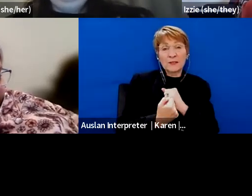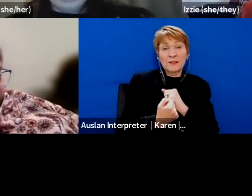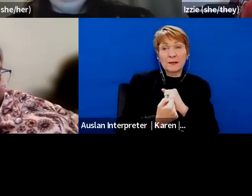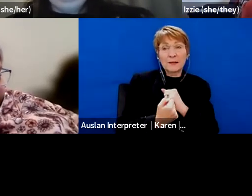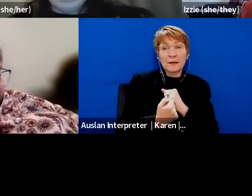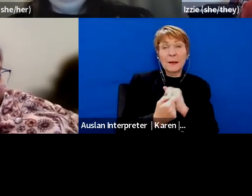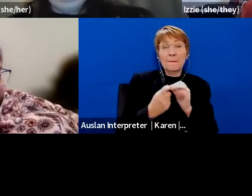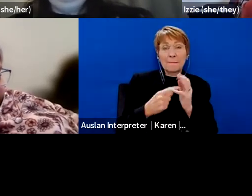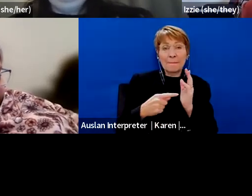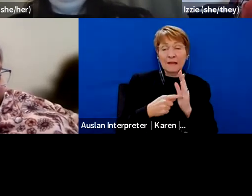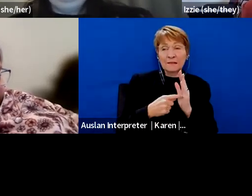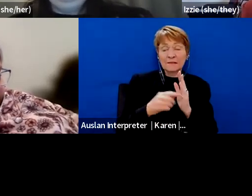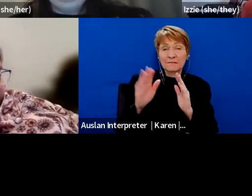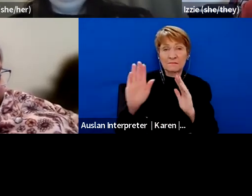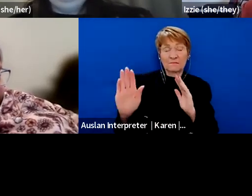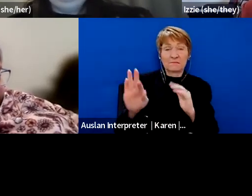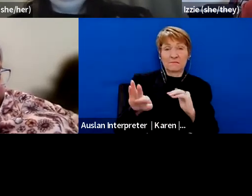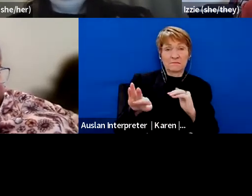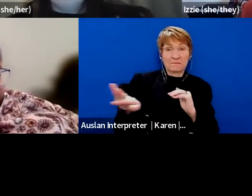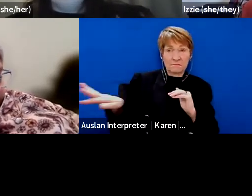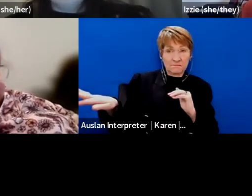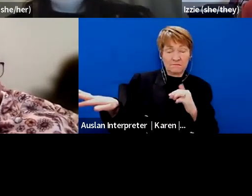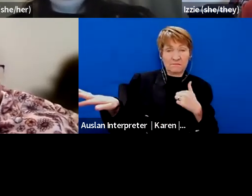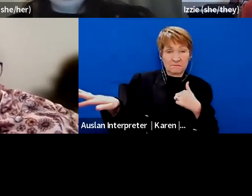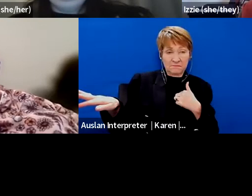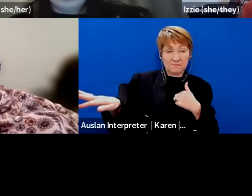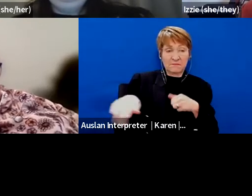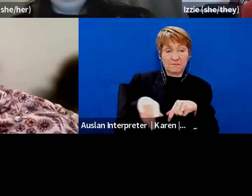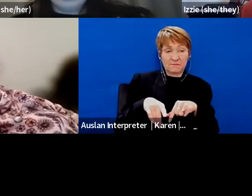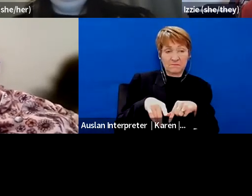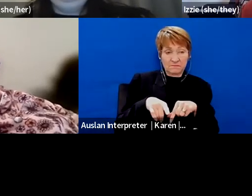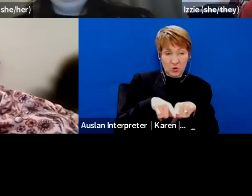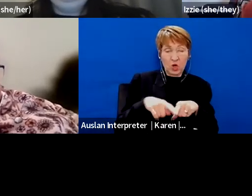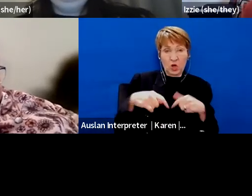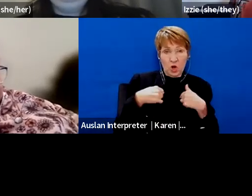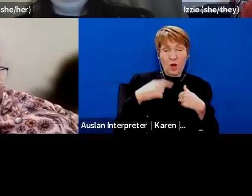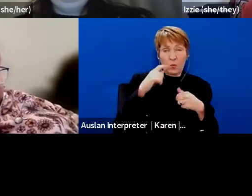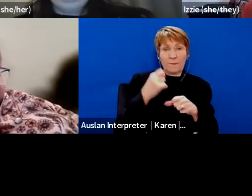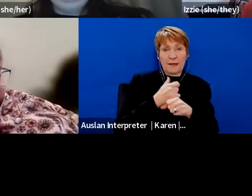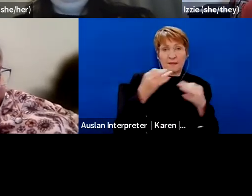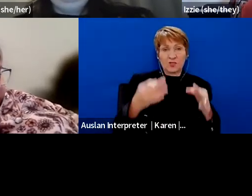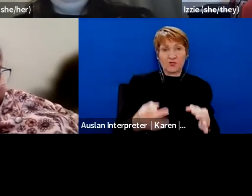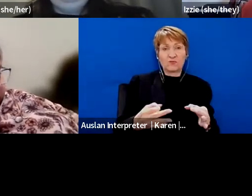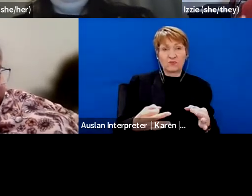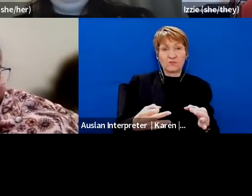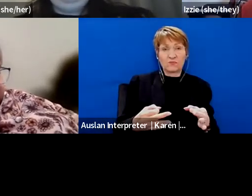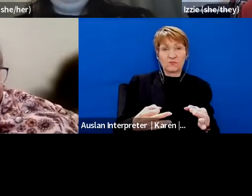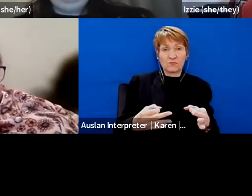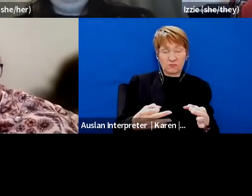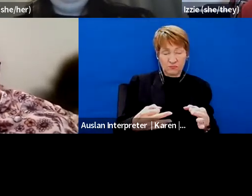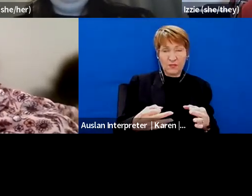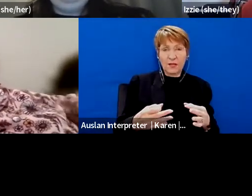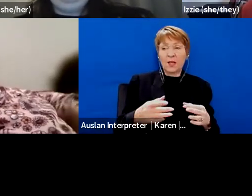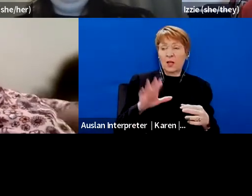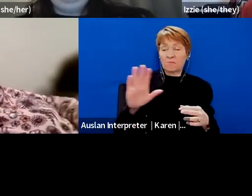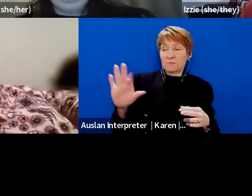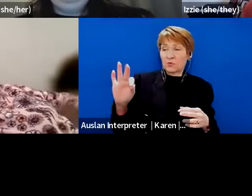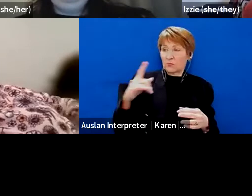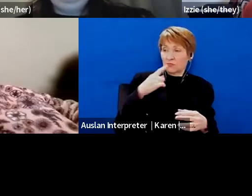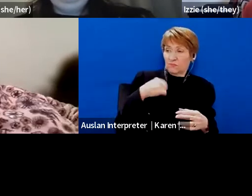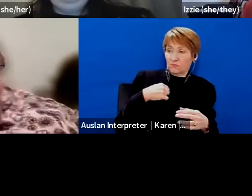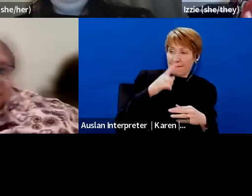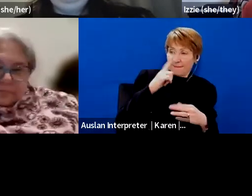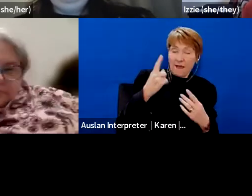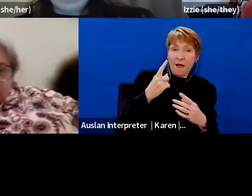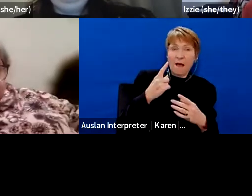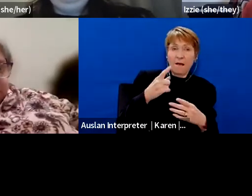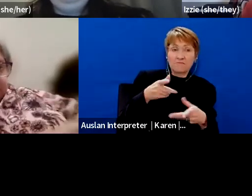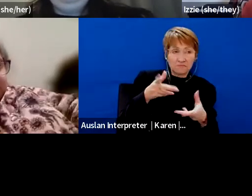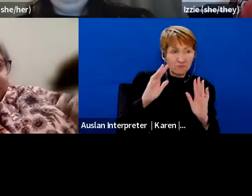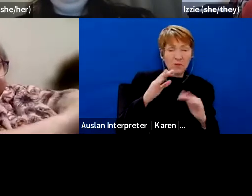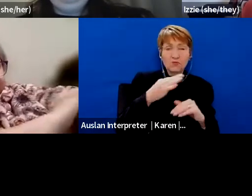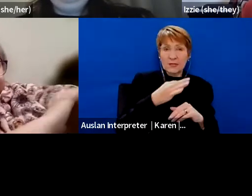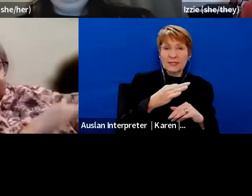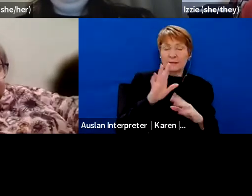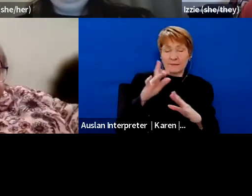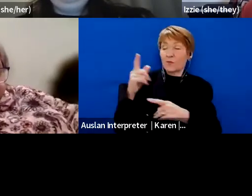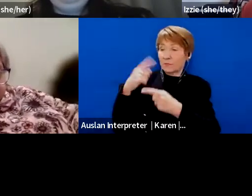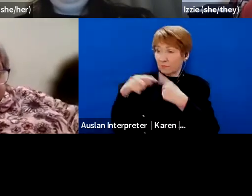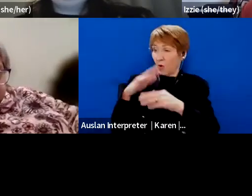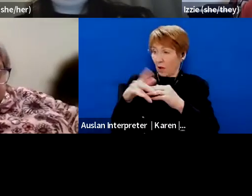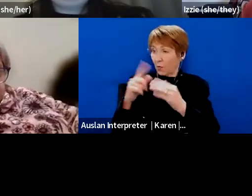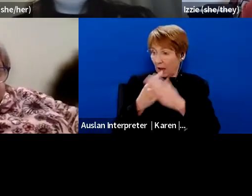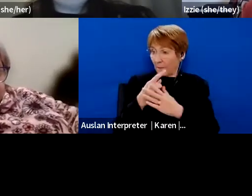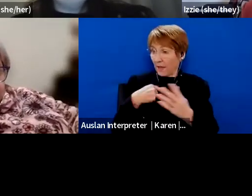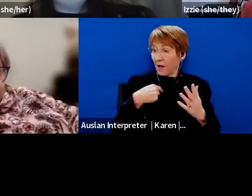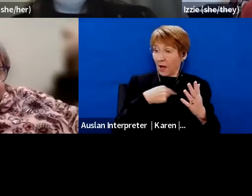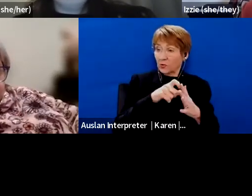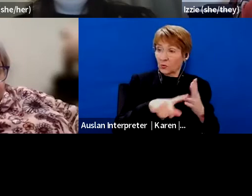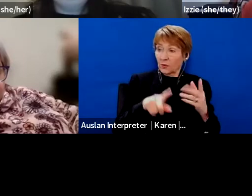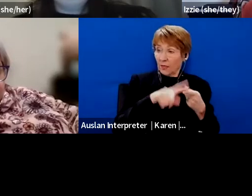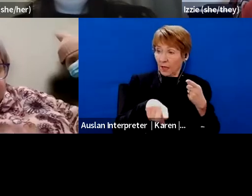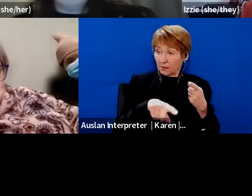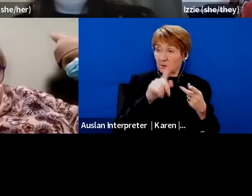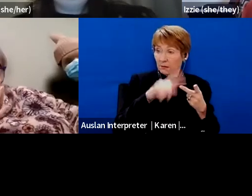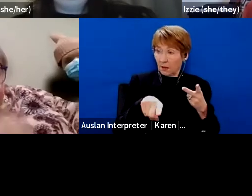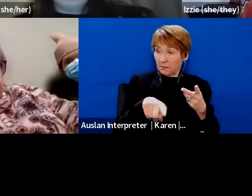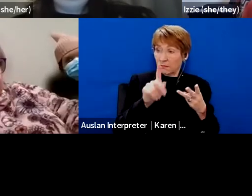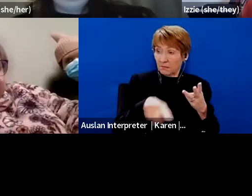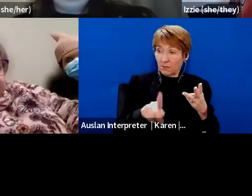But you do need to let them learn and make make educated choices, you know, and it's not about saying no, you can't take this risk, it's about informing people of all the potential consequences of that behavior choice.